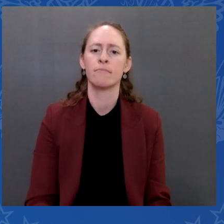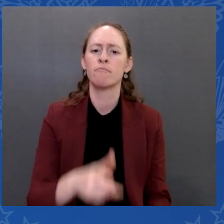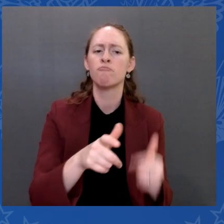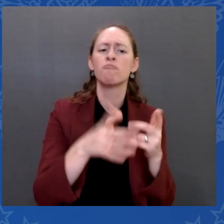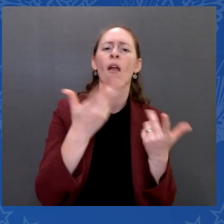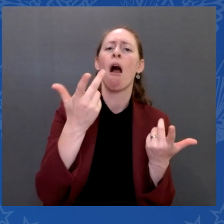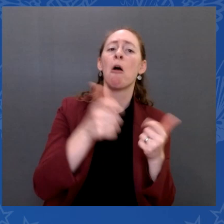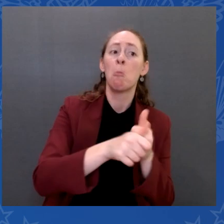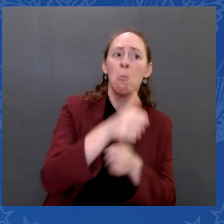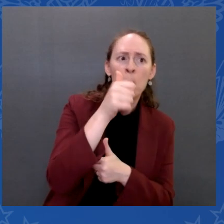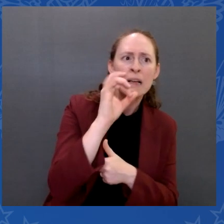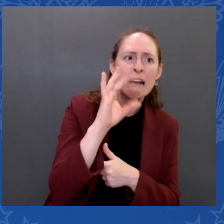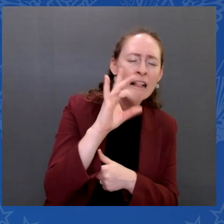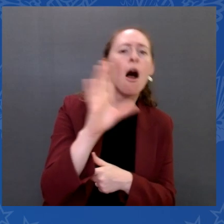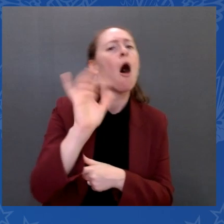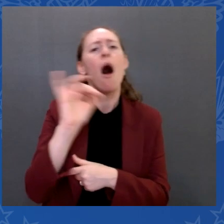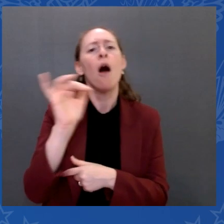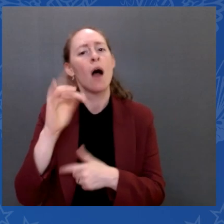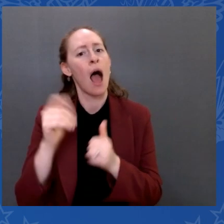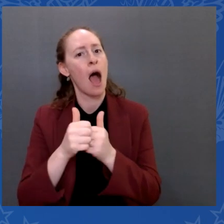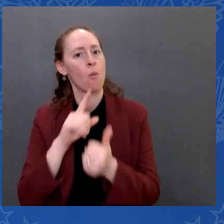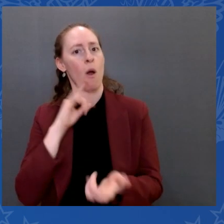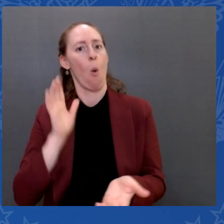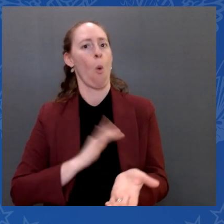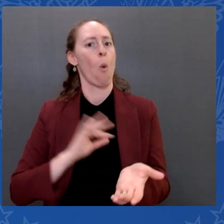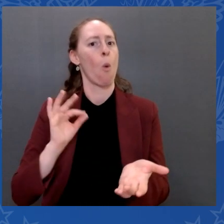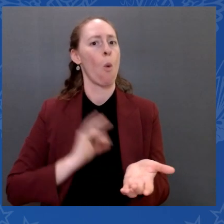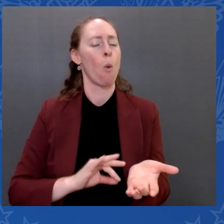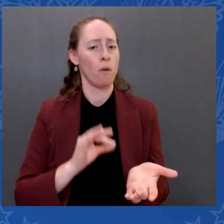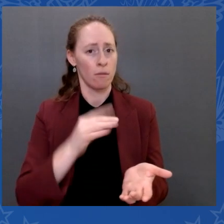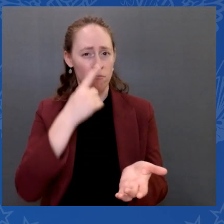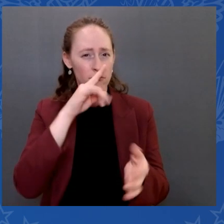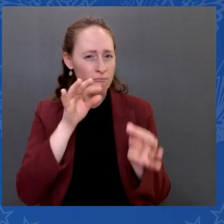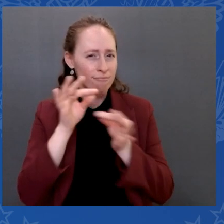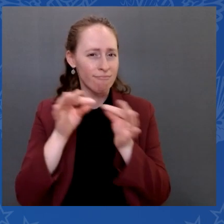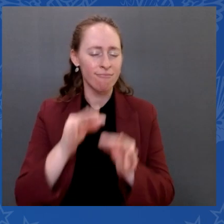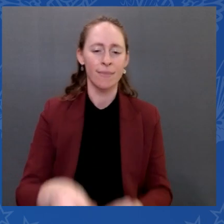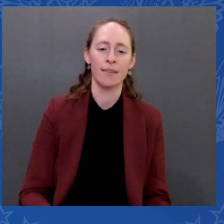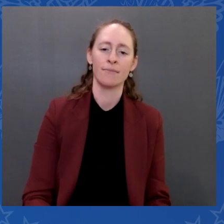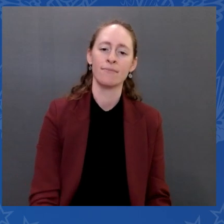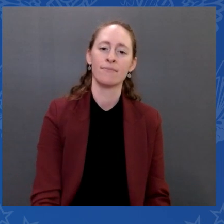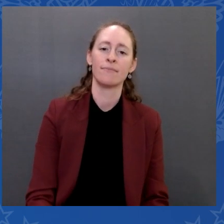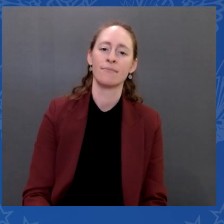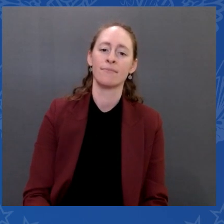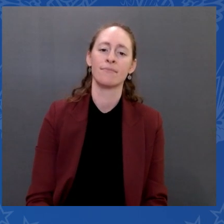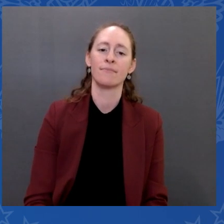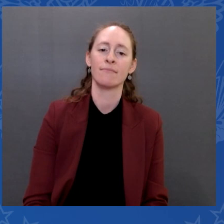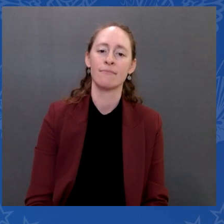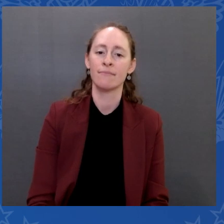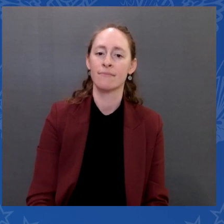and the security of supply of those chips? Mr. Martha: Sure. Well, first of all, thank you, Mr. President,